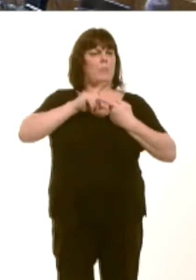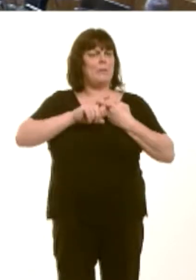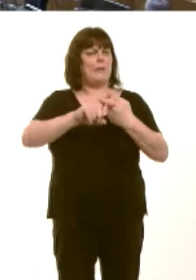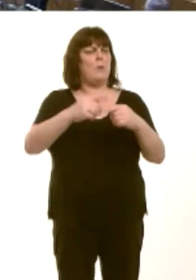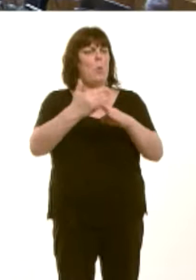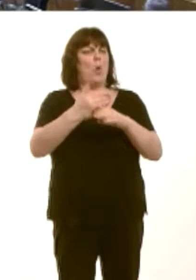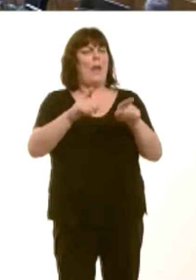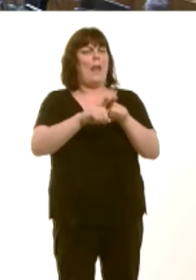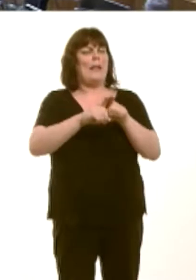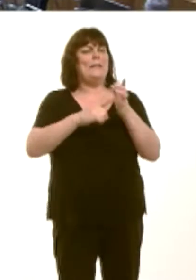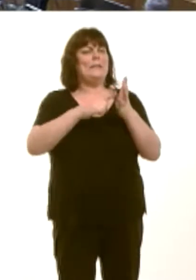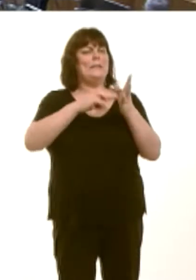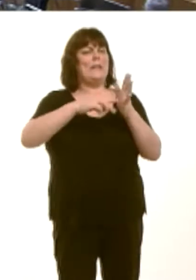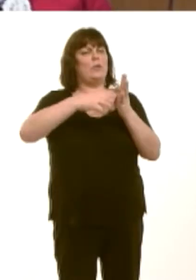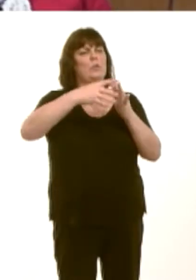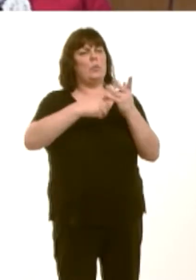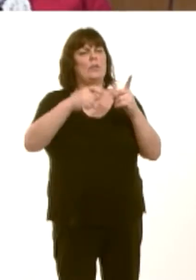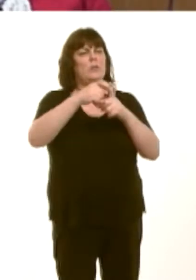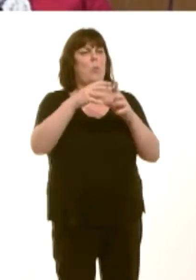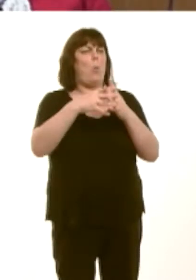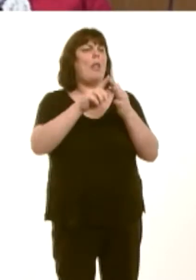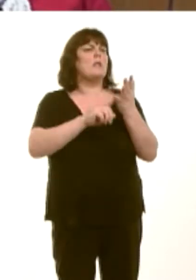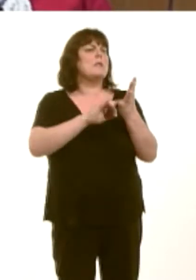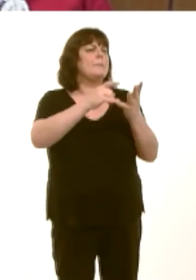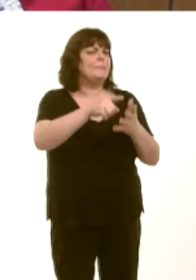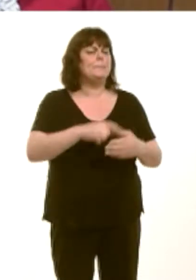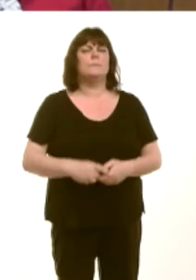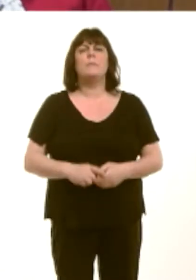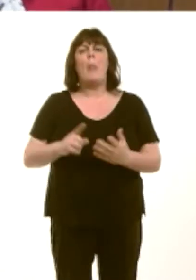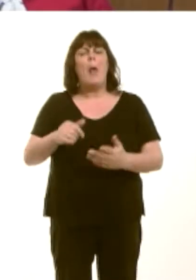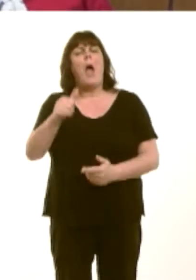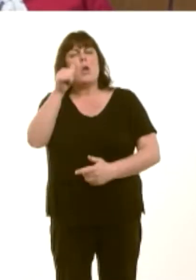Carwyn Jones: Iím familiar with the situation in Llanwrtyd, not least because of the fact